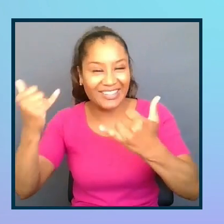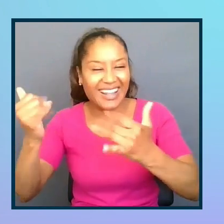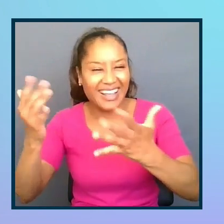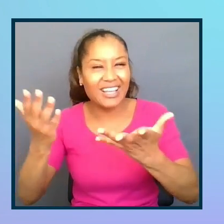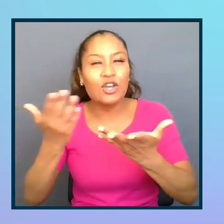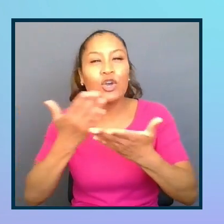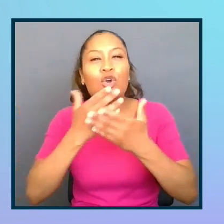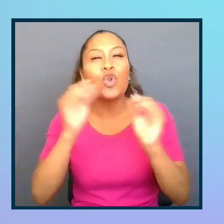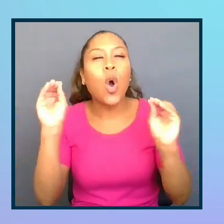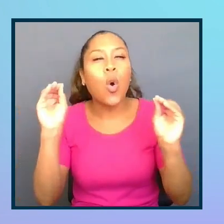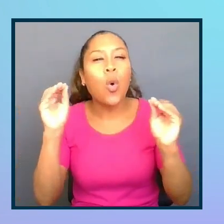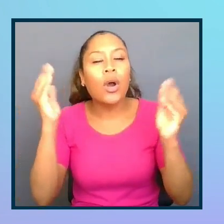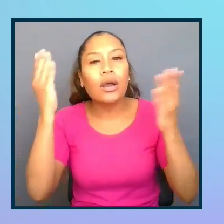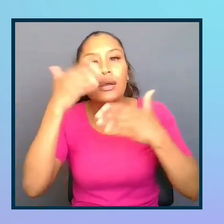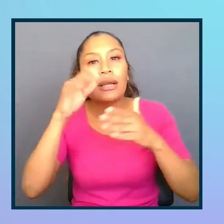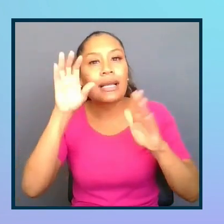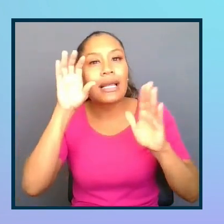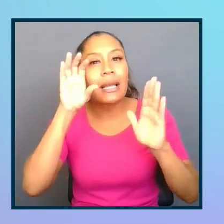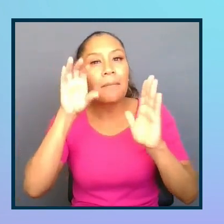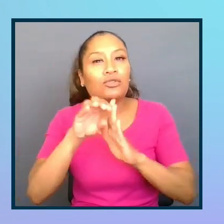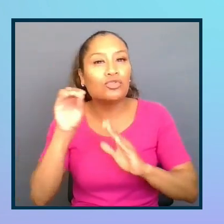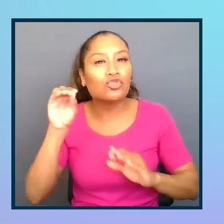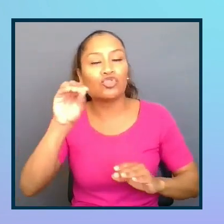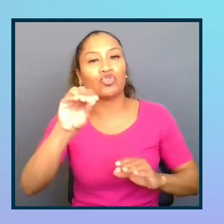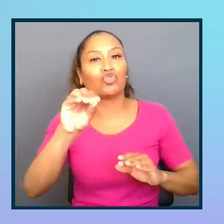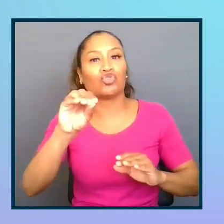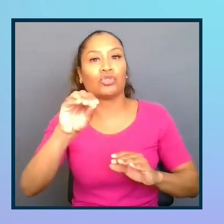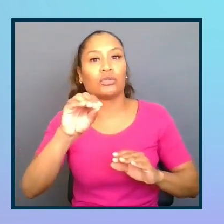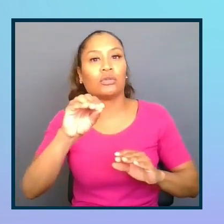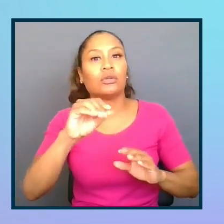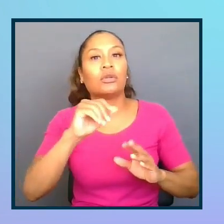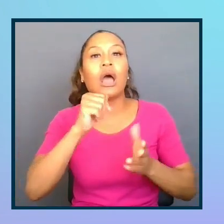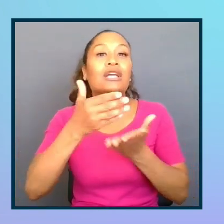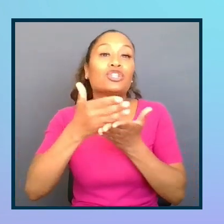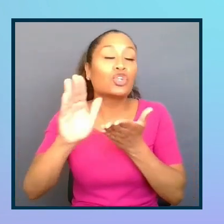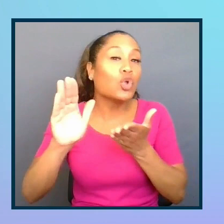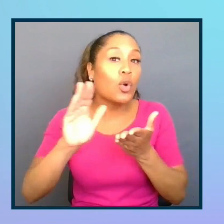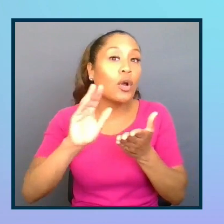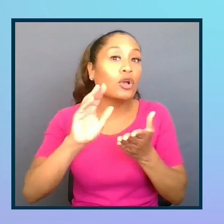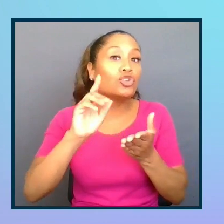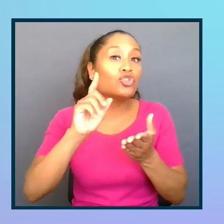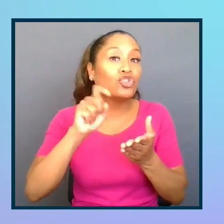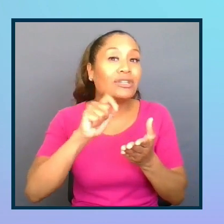that aren't excluded, but shouldn't be excluded, that makes sense.